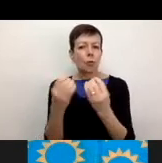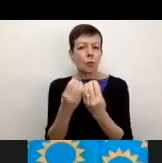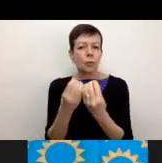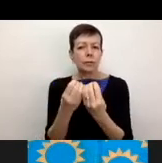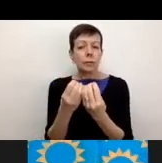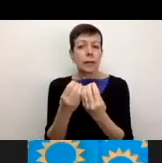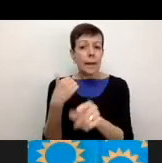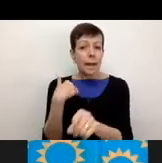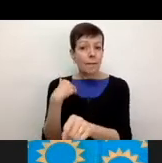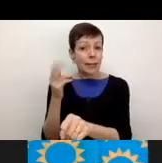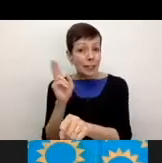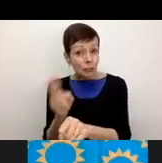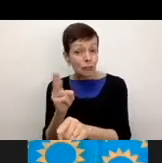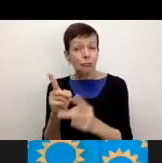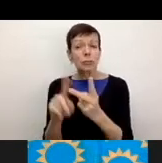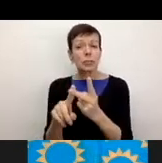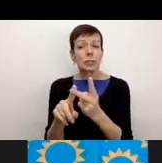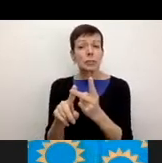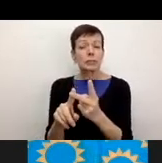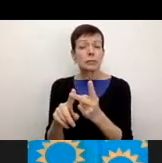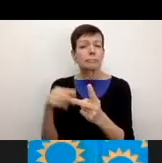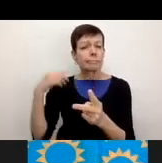kind of invested in the work.